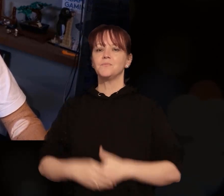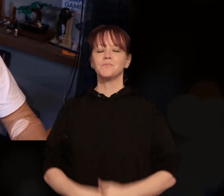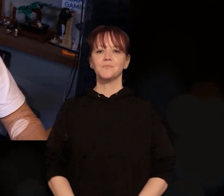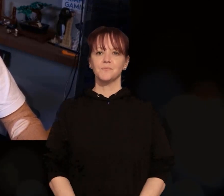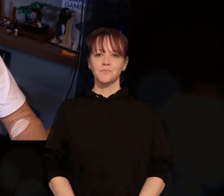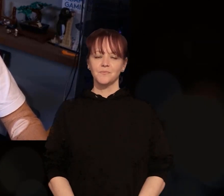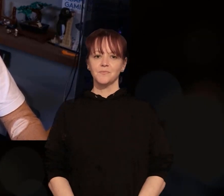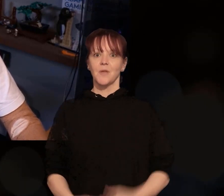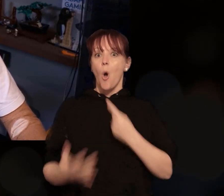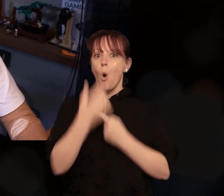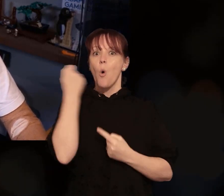And the winner is...